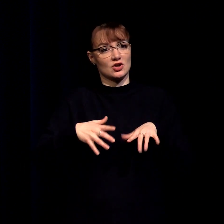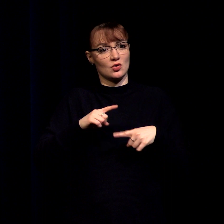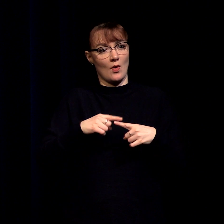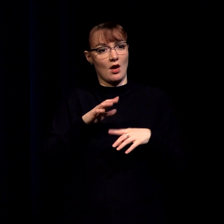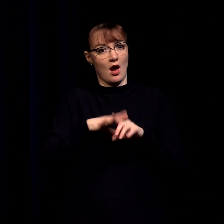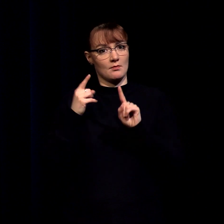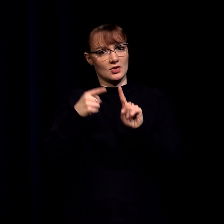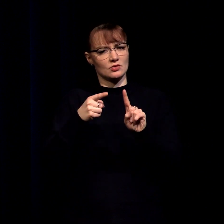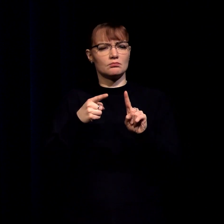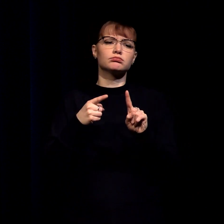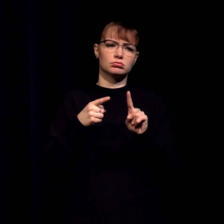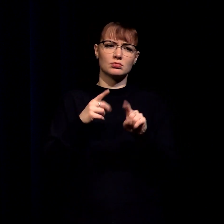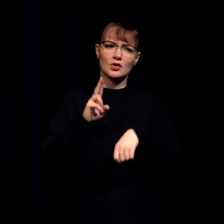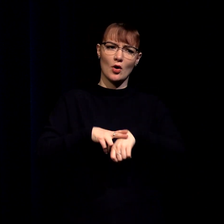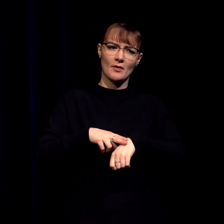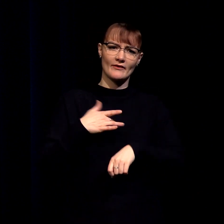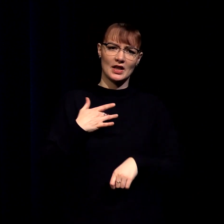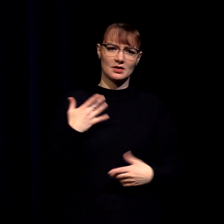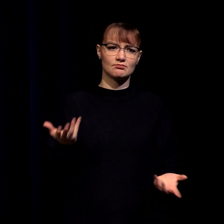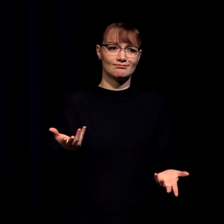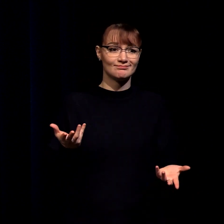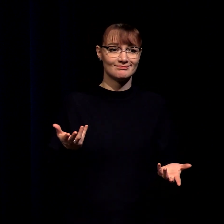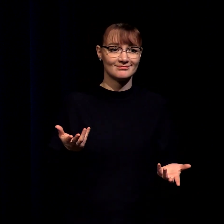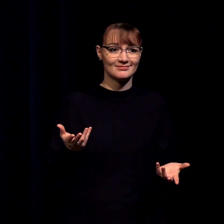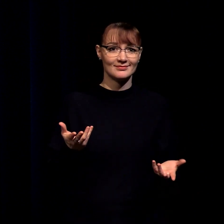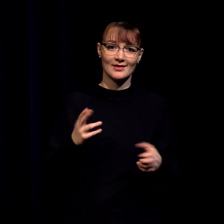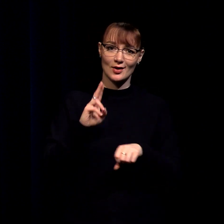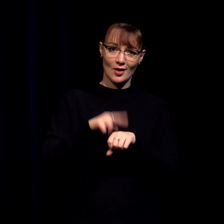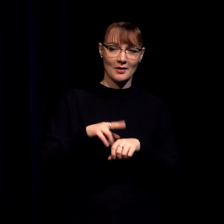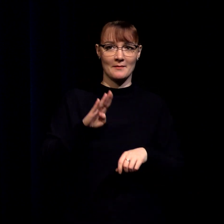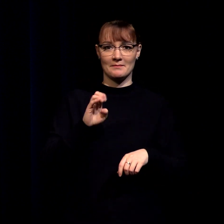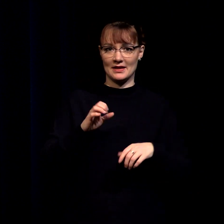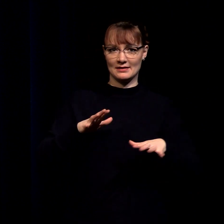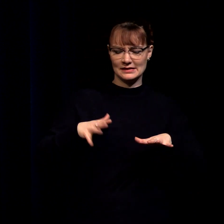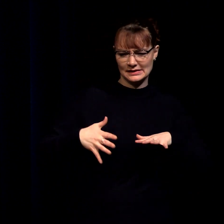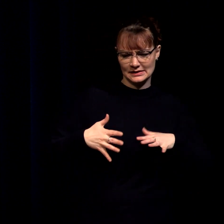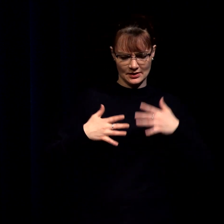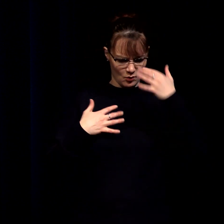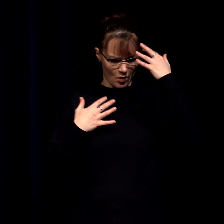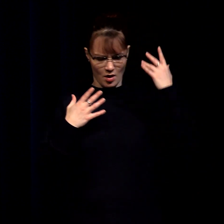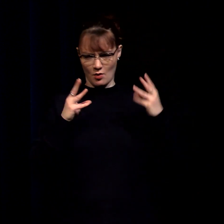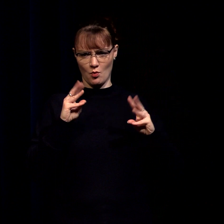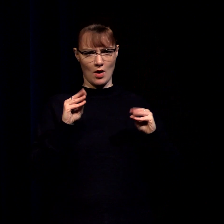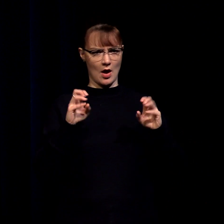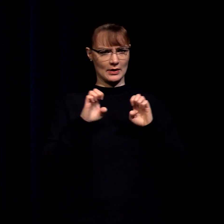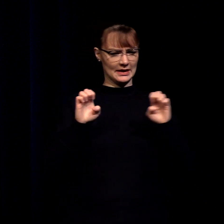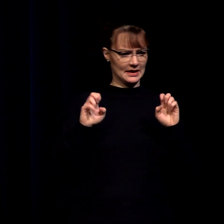actually a pretty normal feeling. Being anxious, being nervous feeling just this loss of control, when we're on